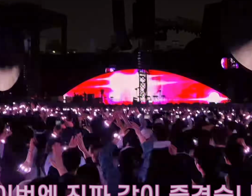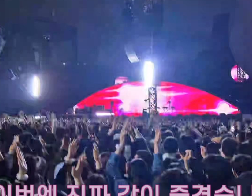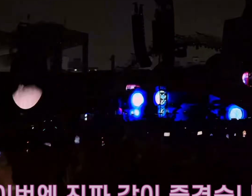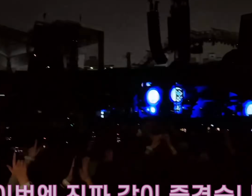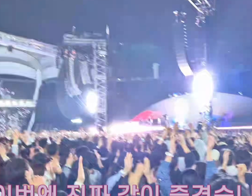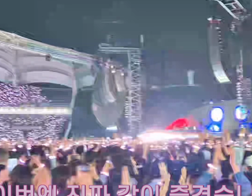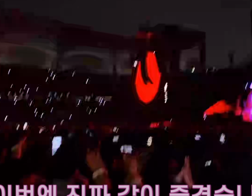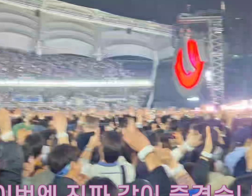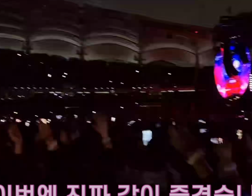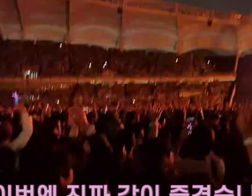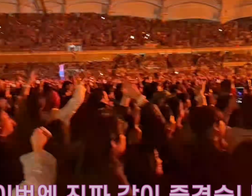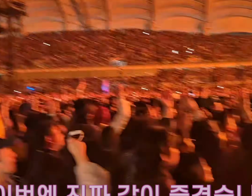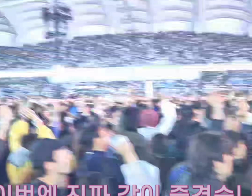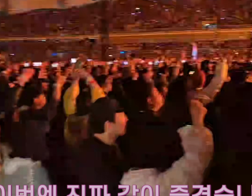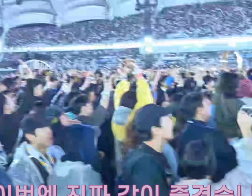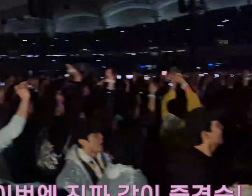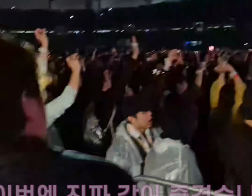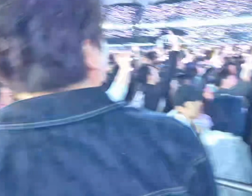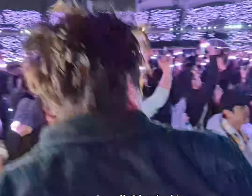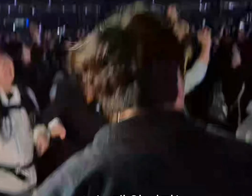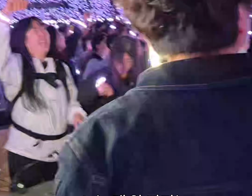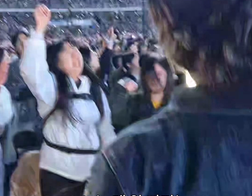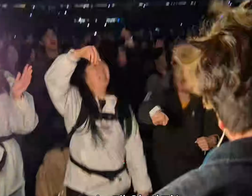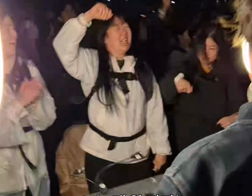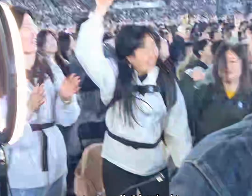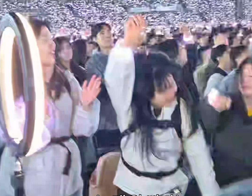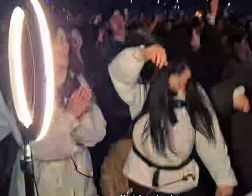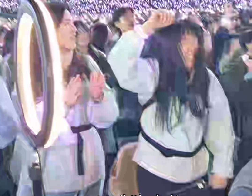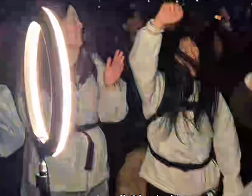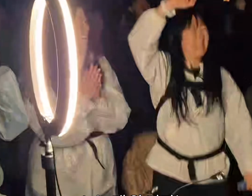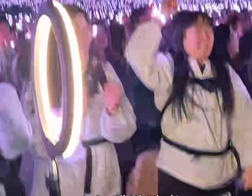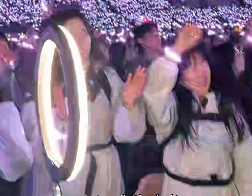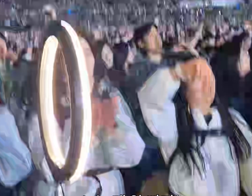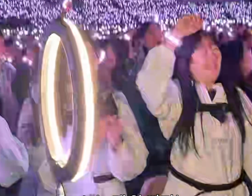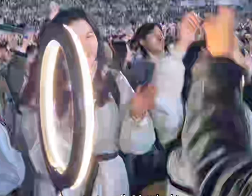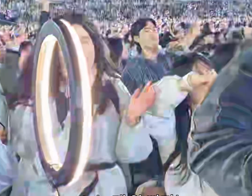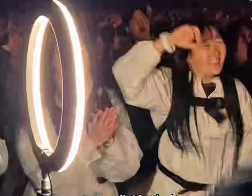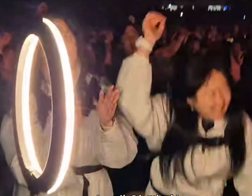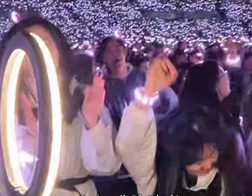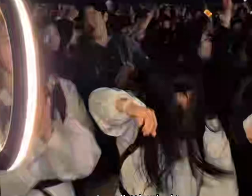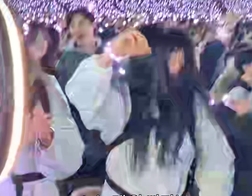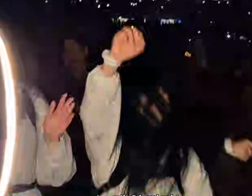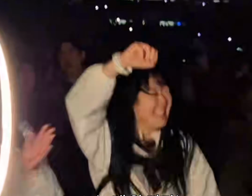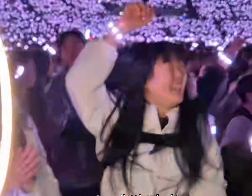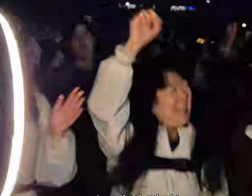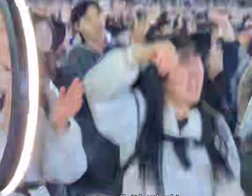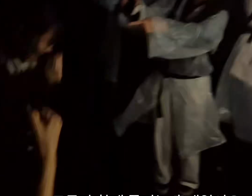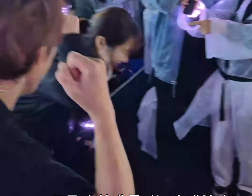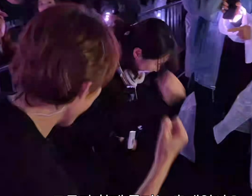This time, we really celebrated together. I'm the one who never misses anything when I play.